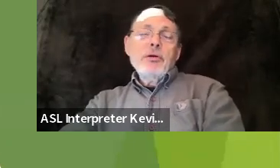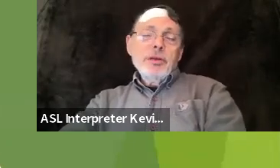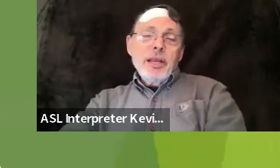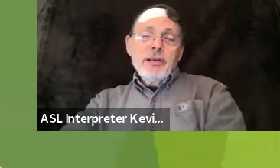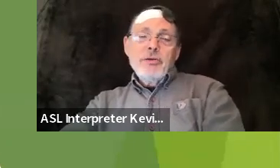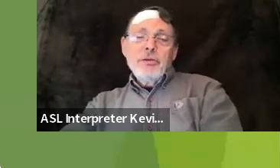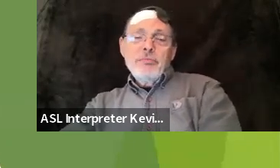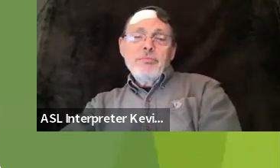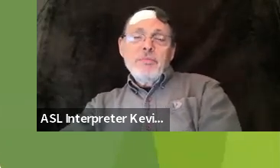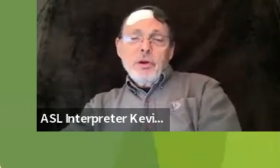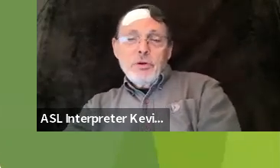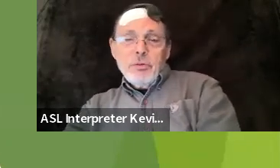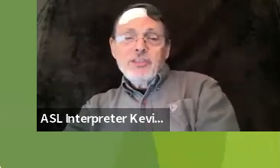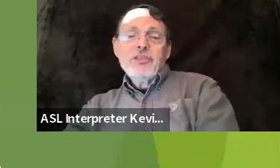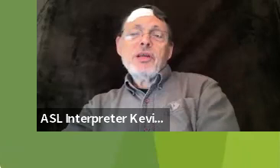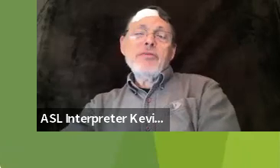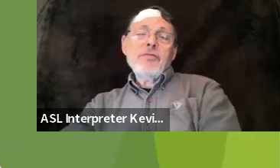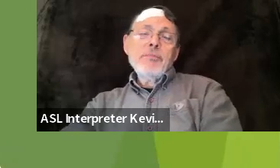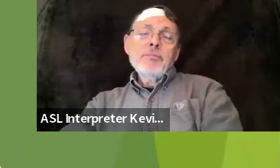relating to who the message is coming from.